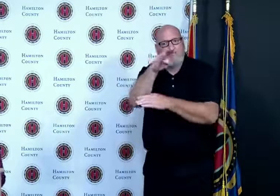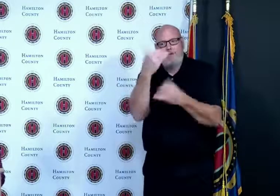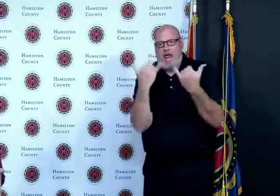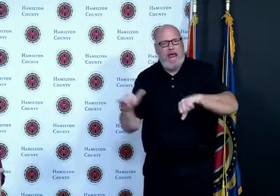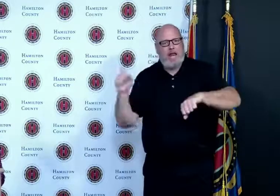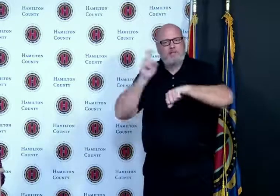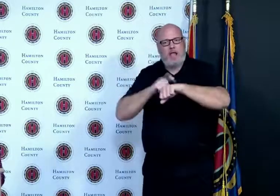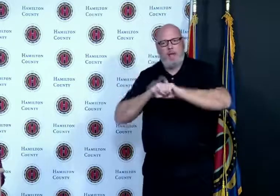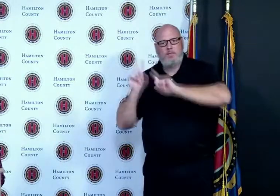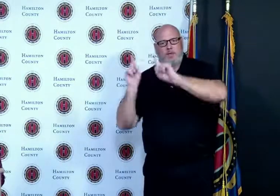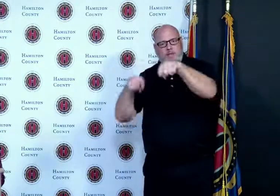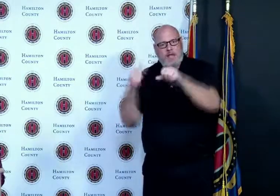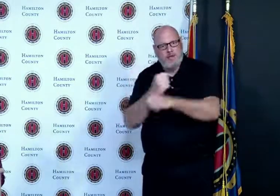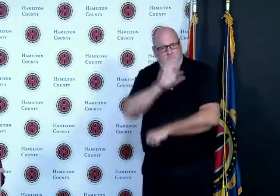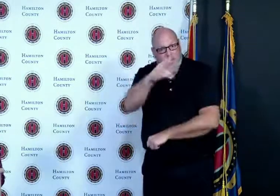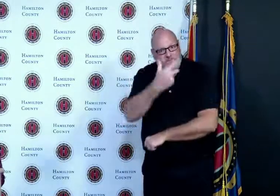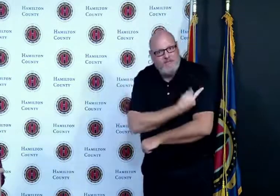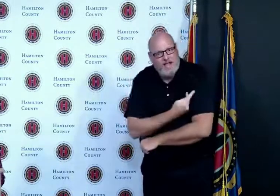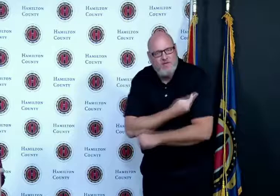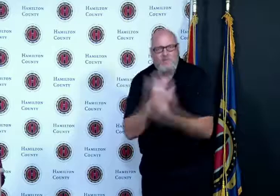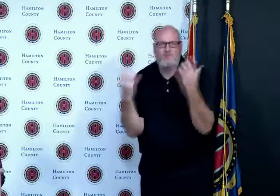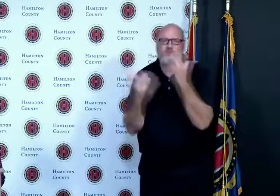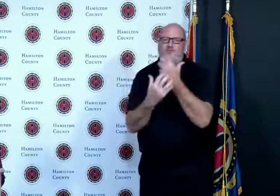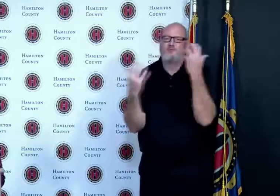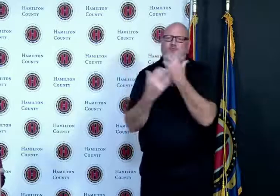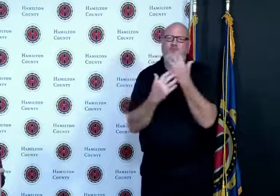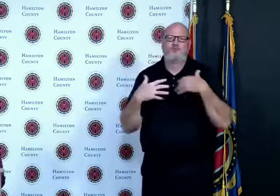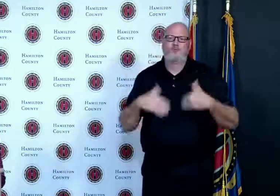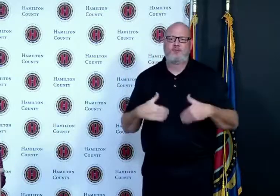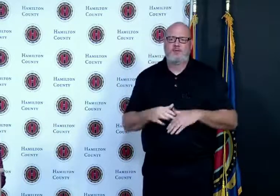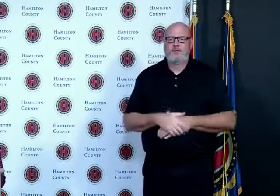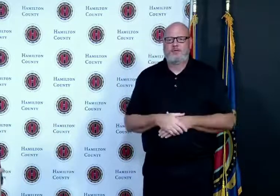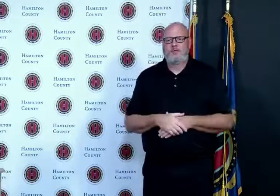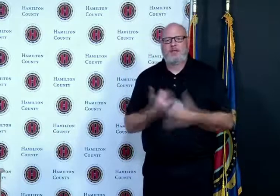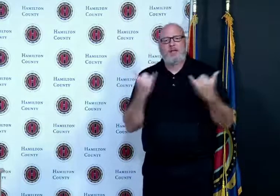so with that I'm going to turn it over to Greg and then we'll get to our special guest